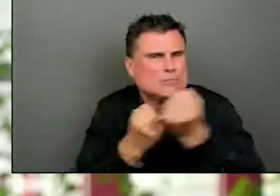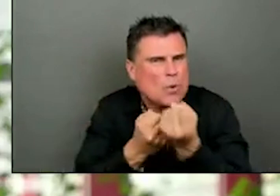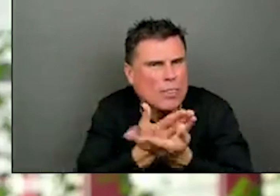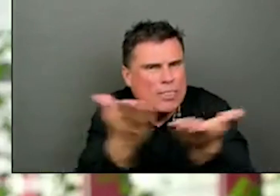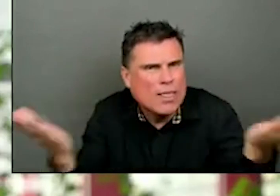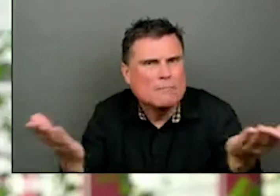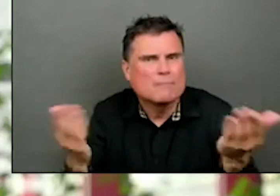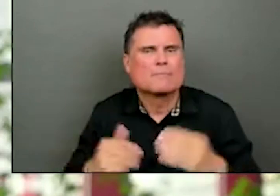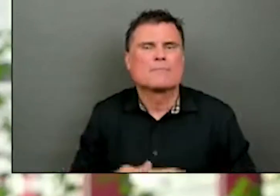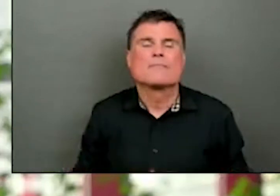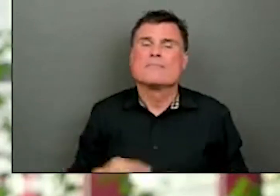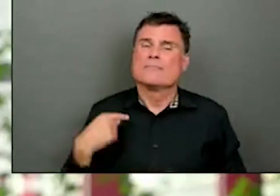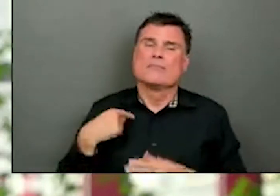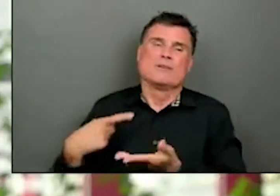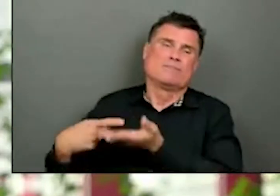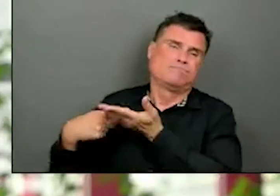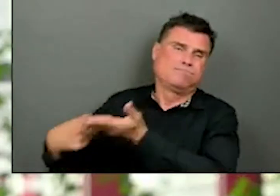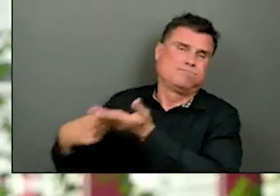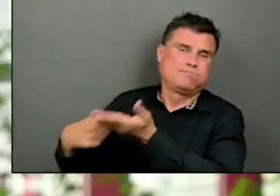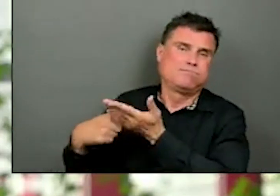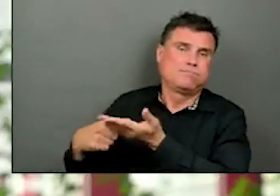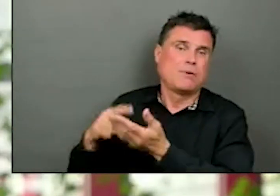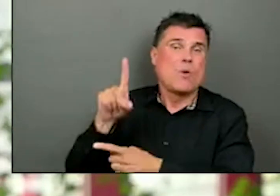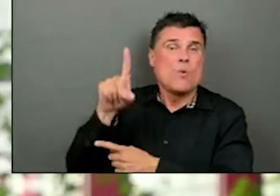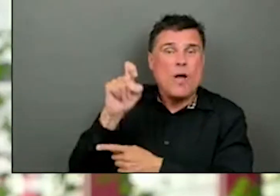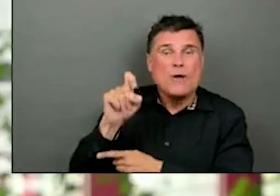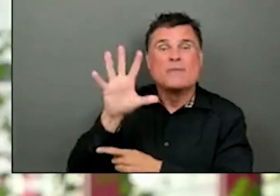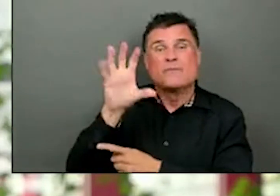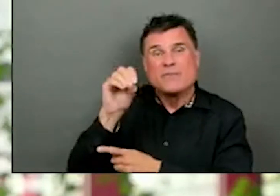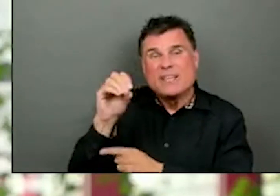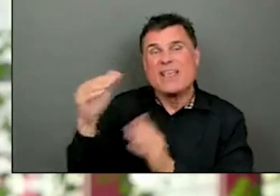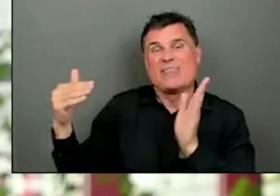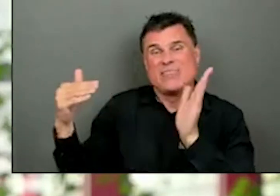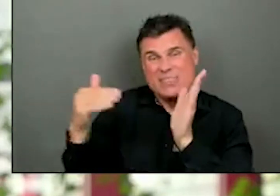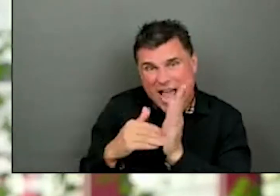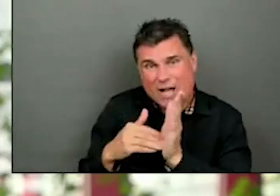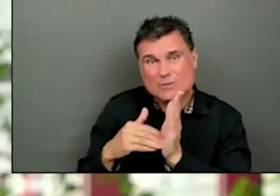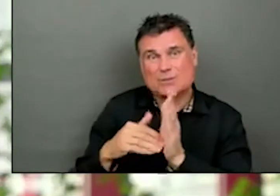150 000 people in british columbia and public health has talked to every single one of